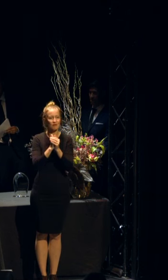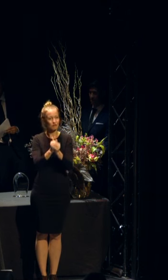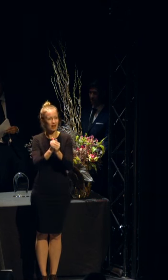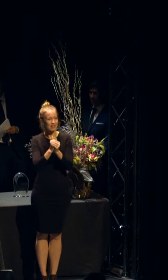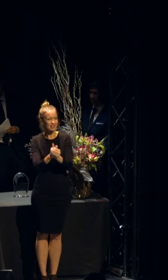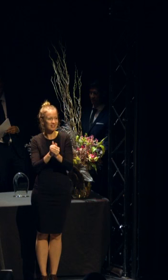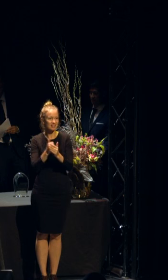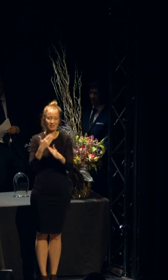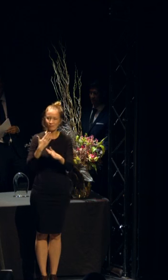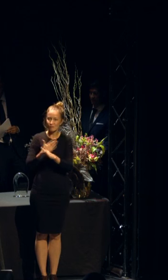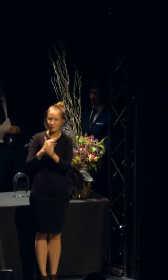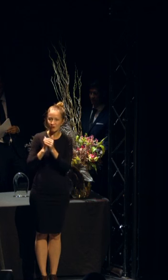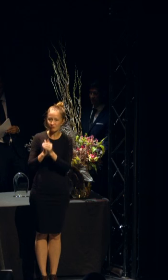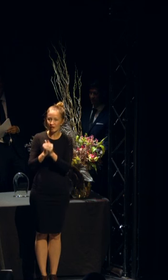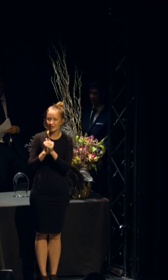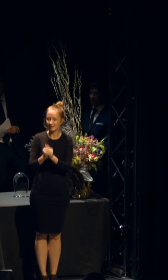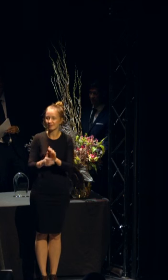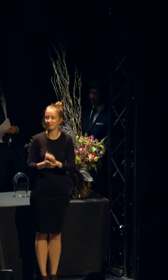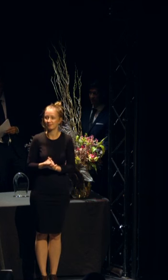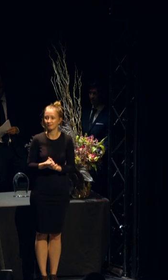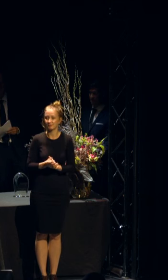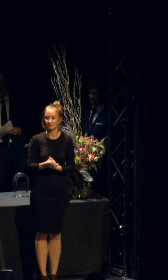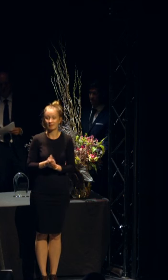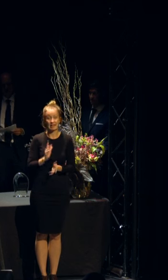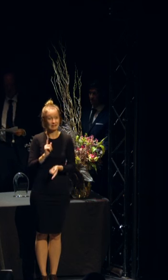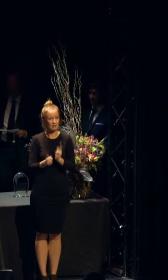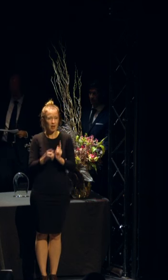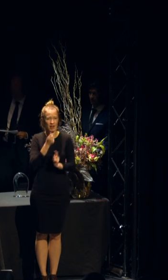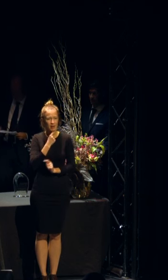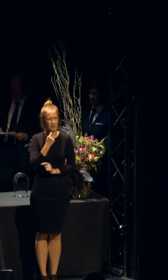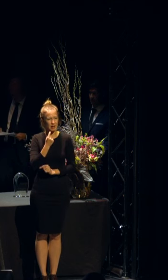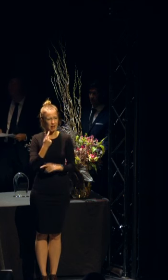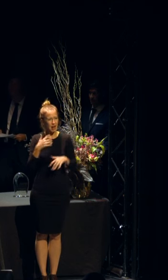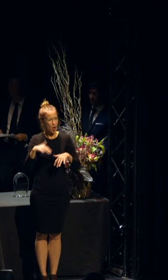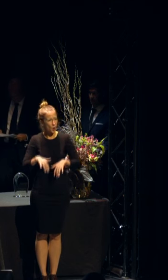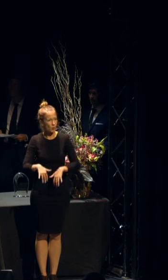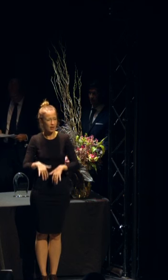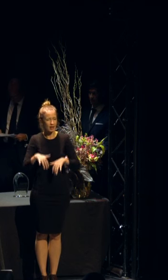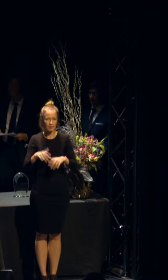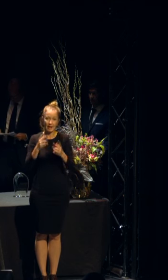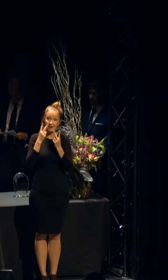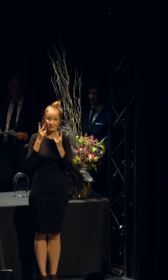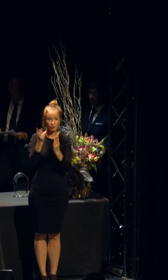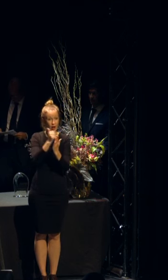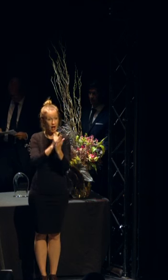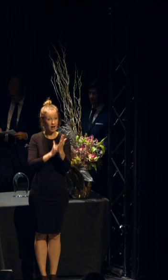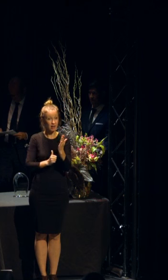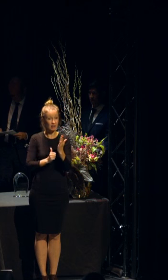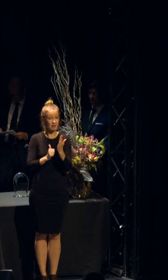It's sometimes quite a lonely life, being a visual artist. I kind of put my head down and I work.